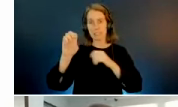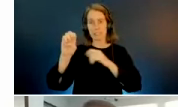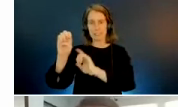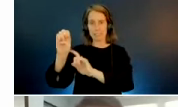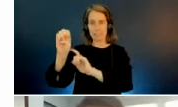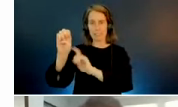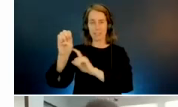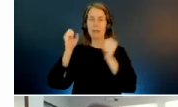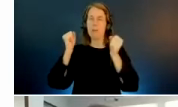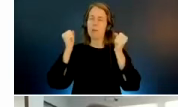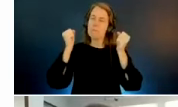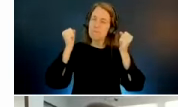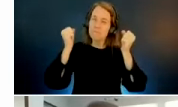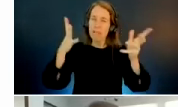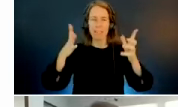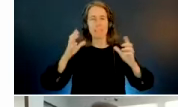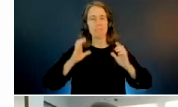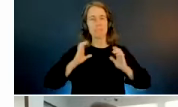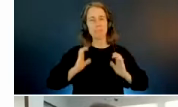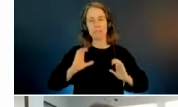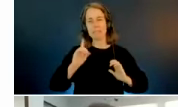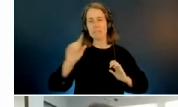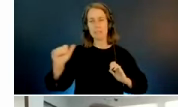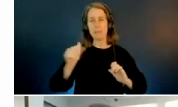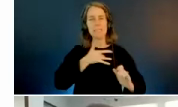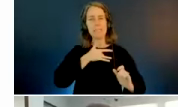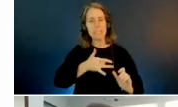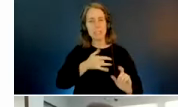are two ways to do it we talked a little bit about voting absentee in person and that's when you go